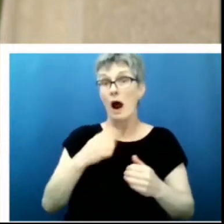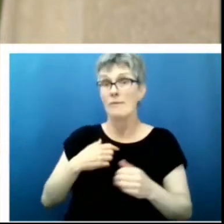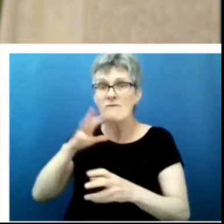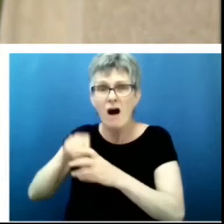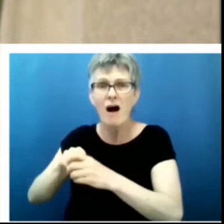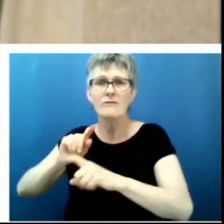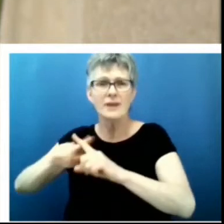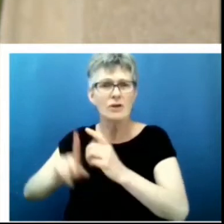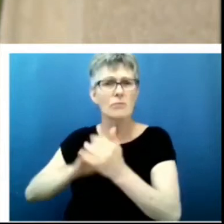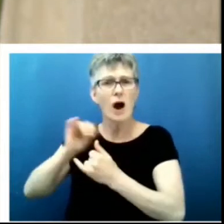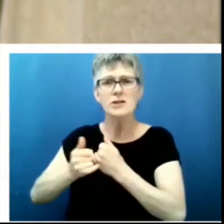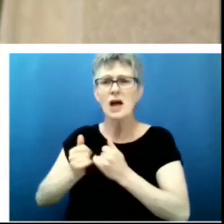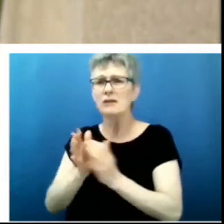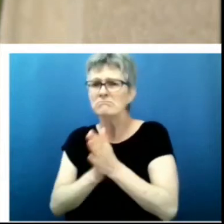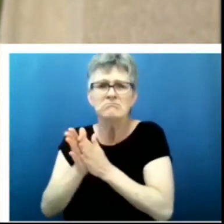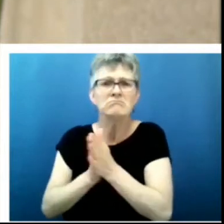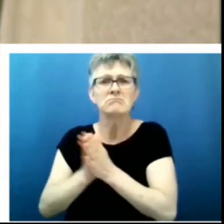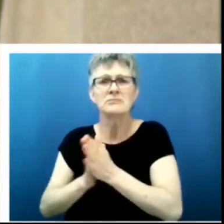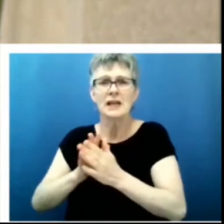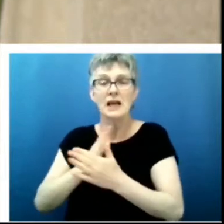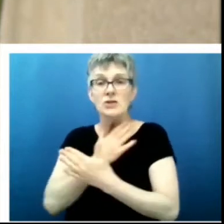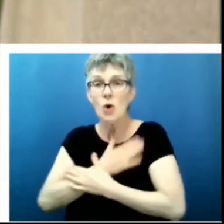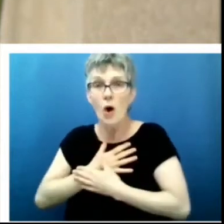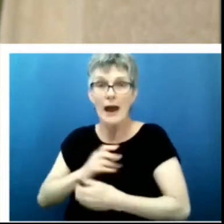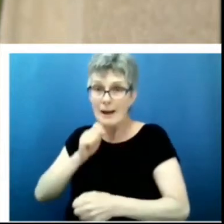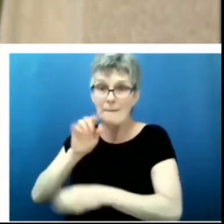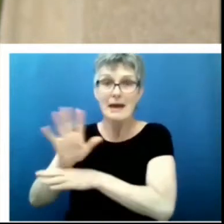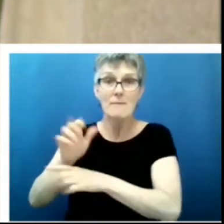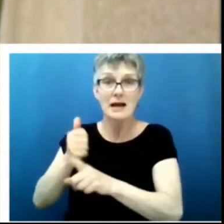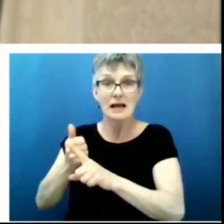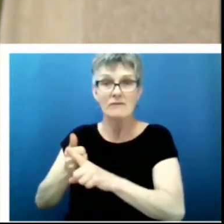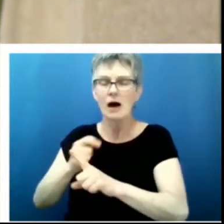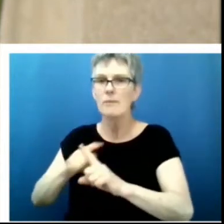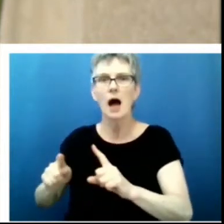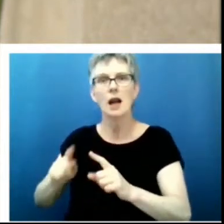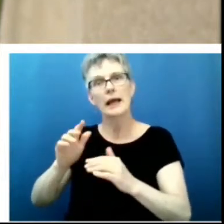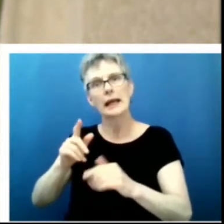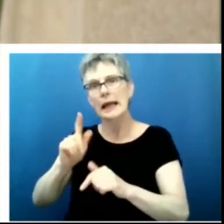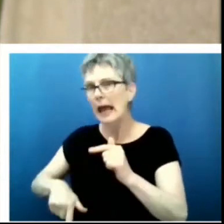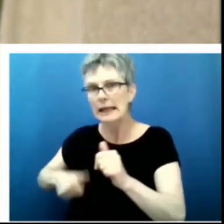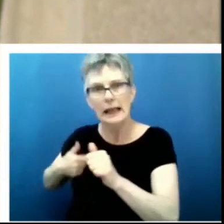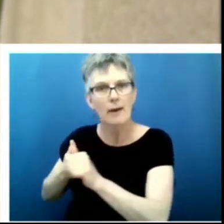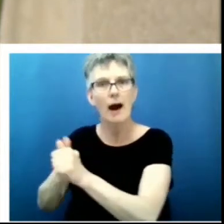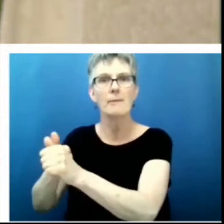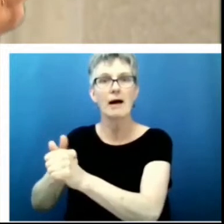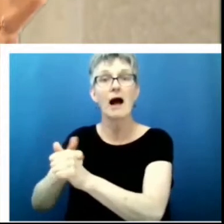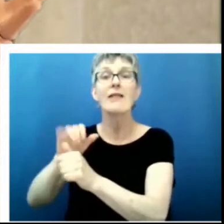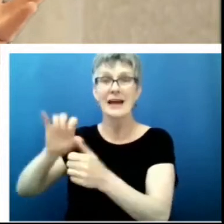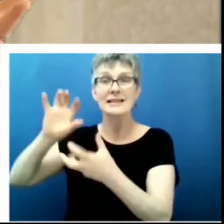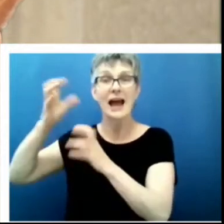Or being addicted to achievement after achievement. Fulfilling all your vision board, and another vision board.